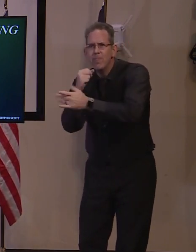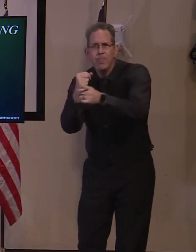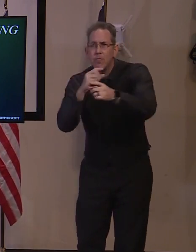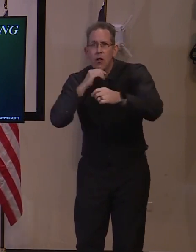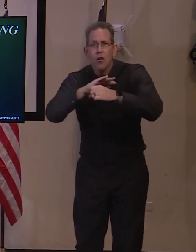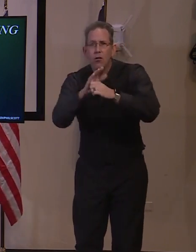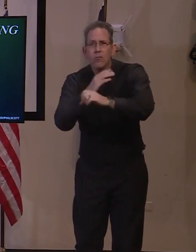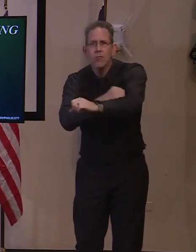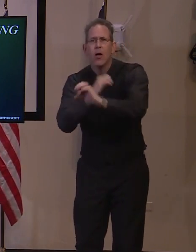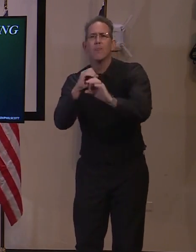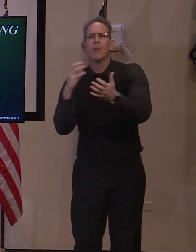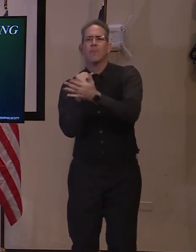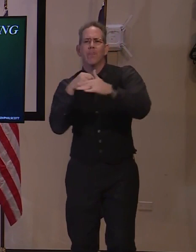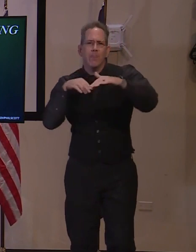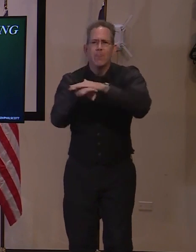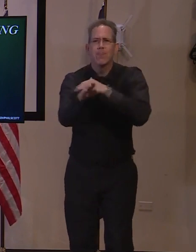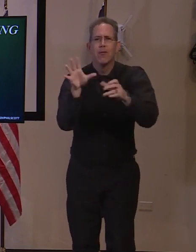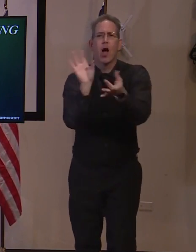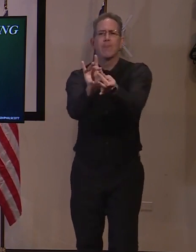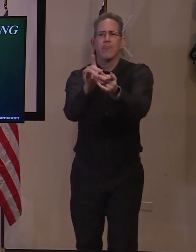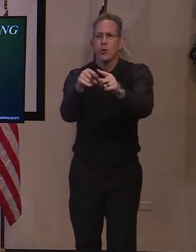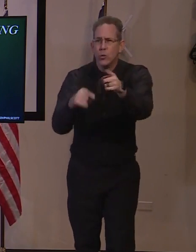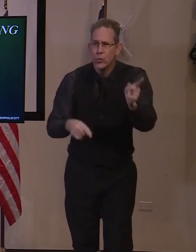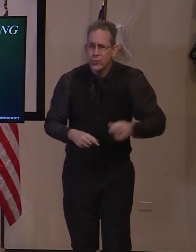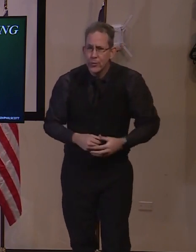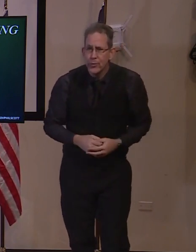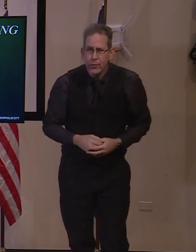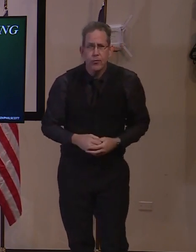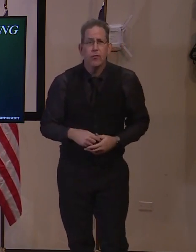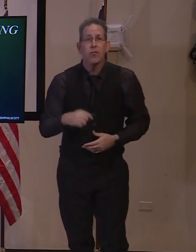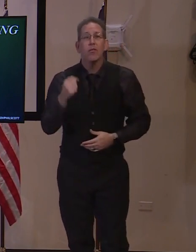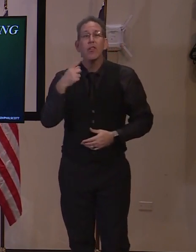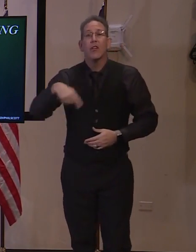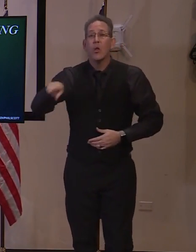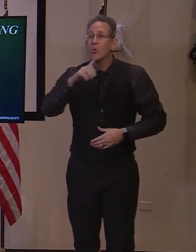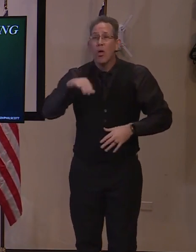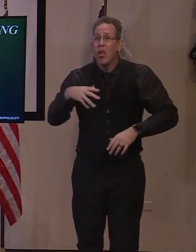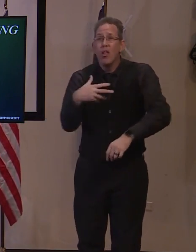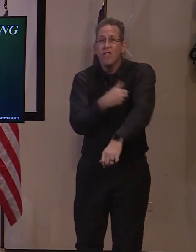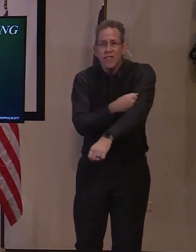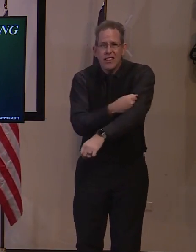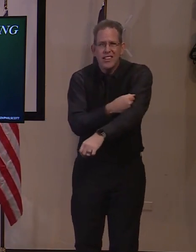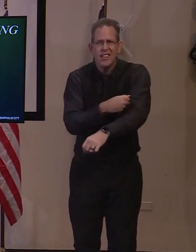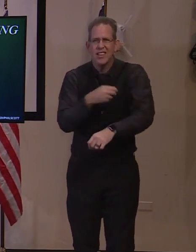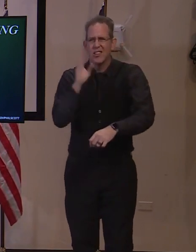If you're still unvaccinated, I want to be clear he'll be infected sooner or